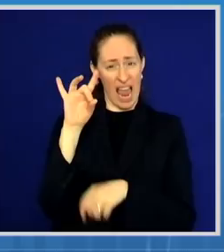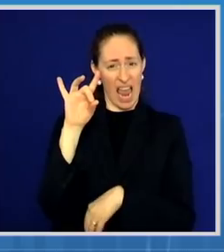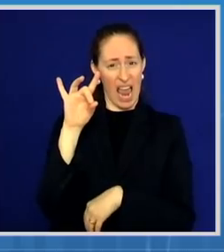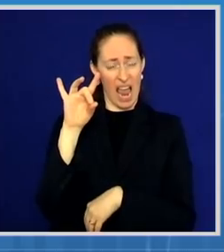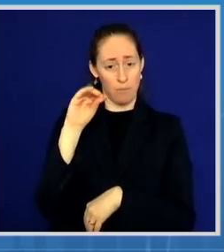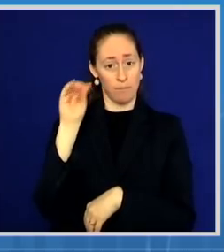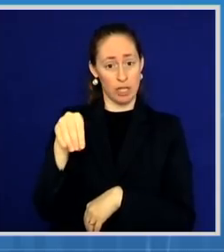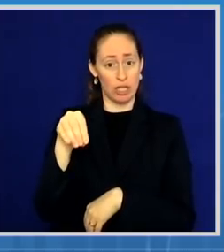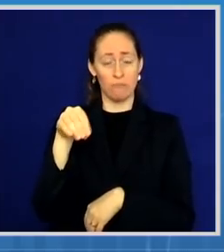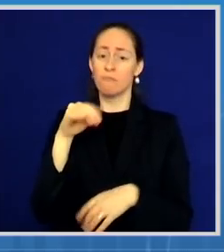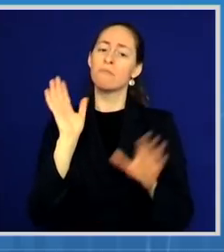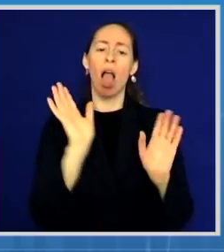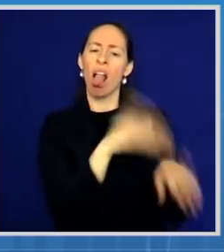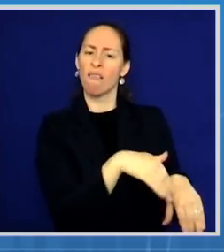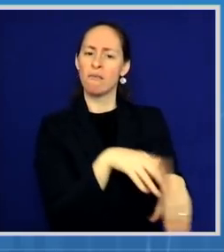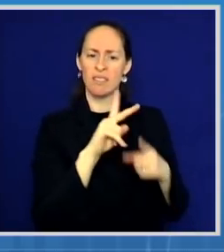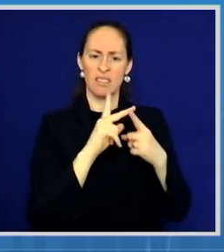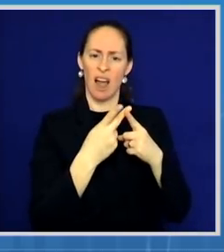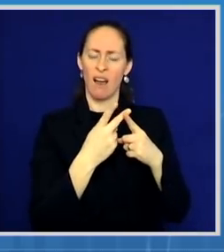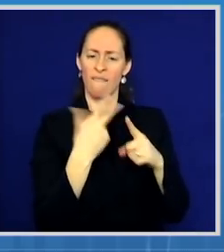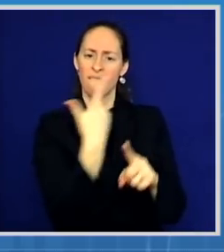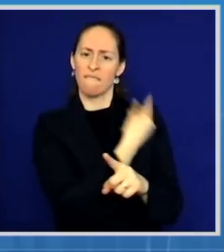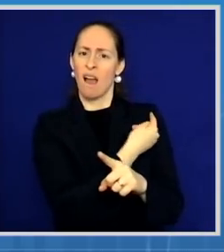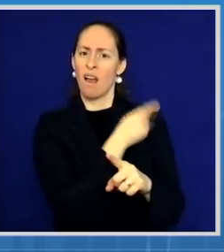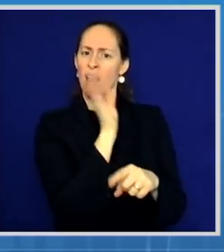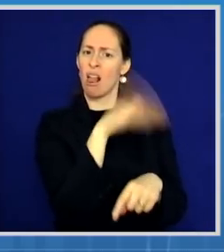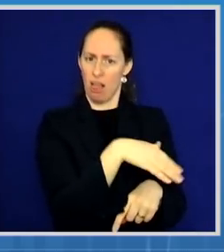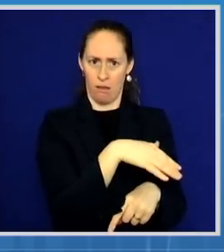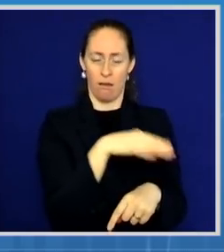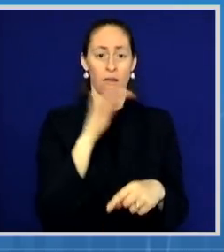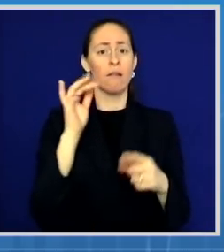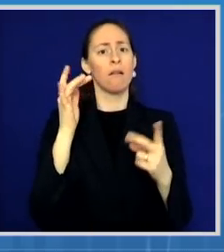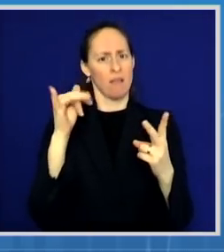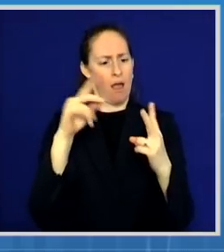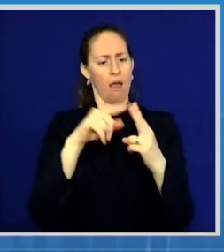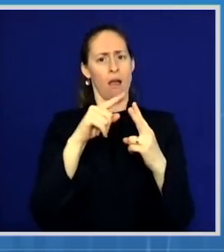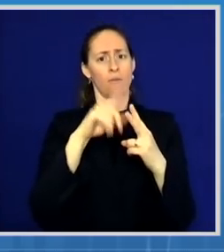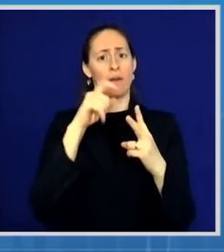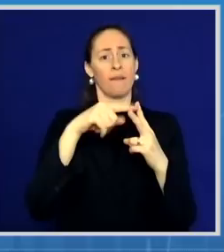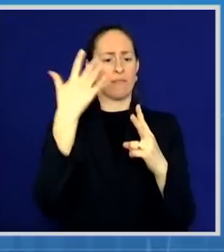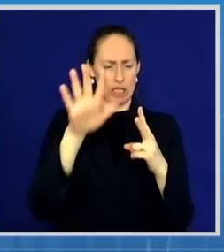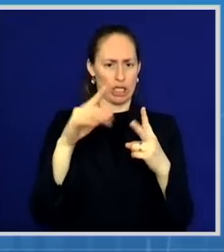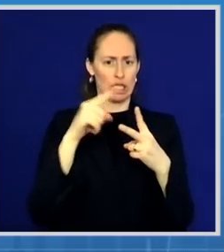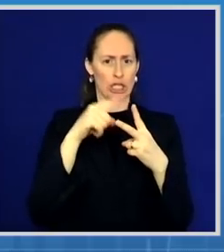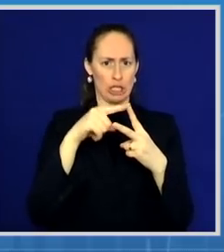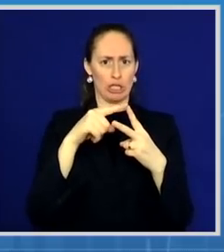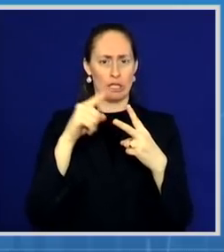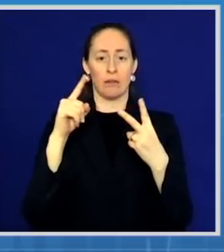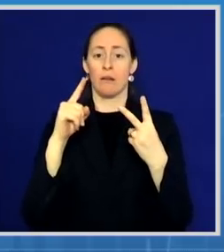of a two-shot regimen, i. e. the mRNA regimen. Next slide.